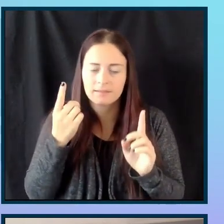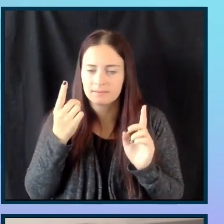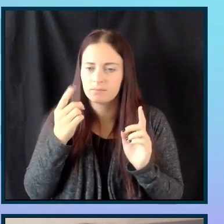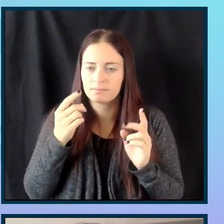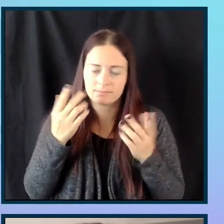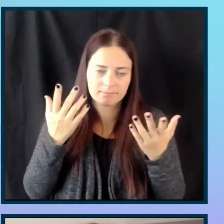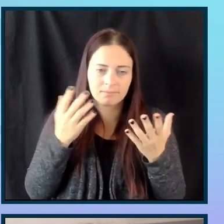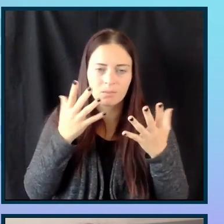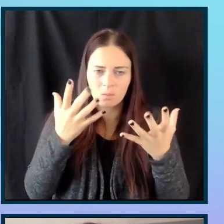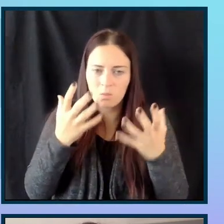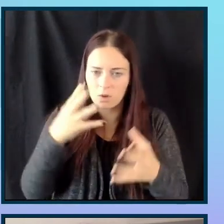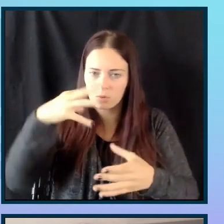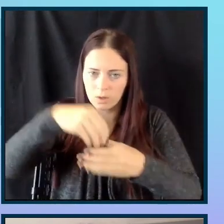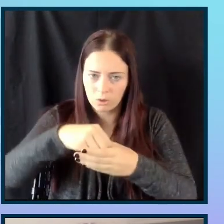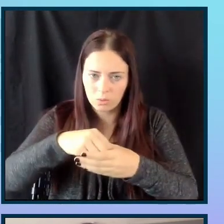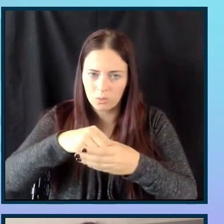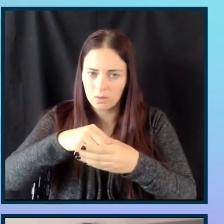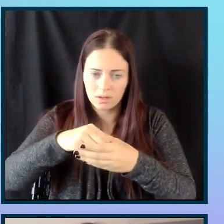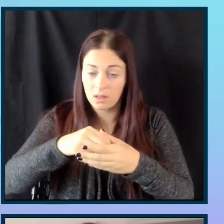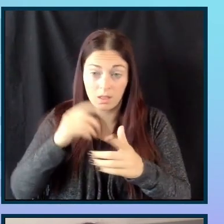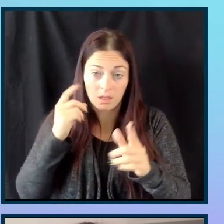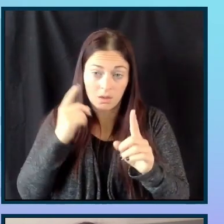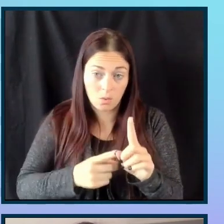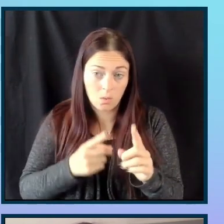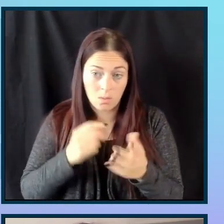And this helps a lot of people.